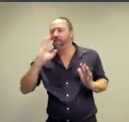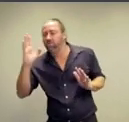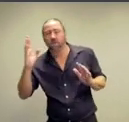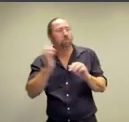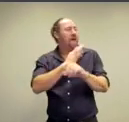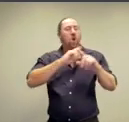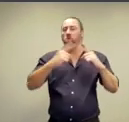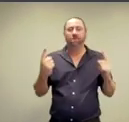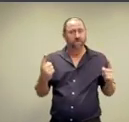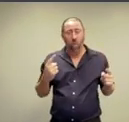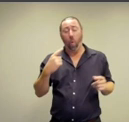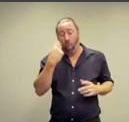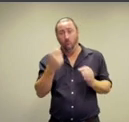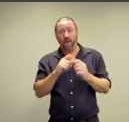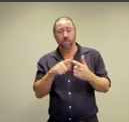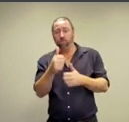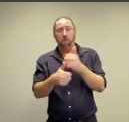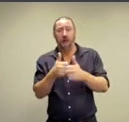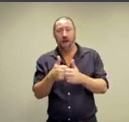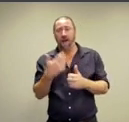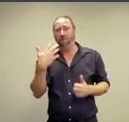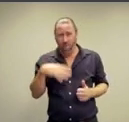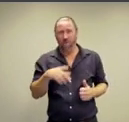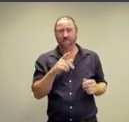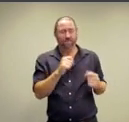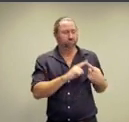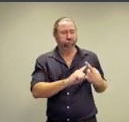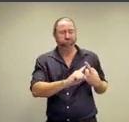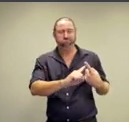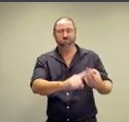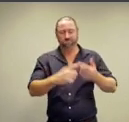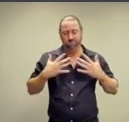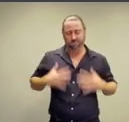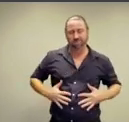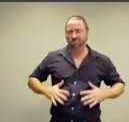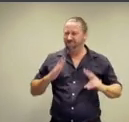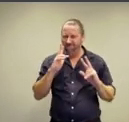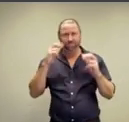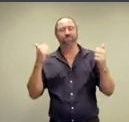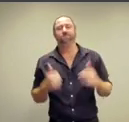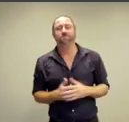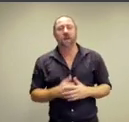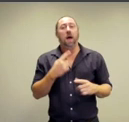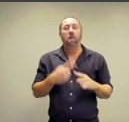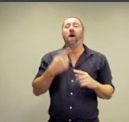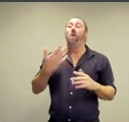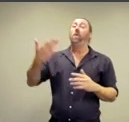makes them endlessly popular, pair this with the capacity to carry as